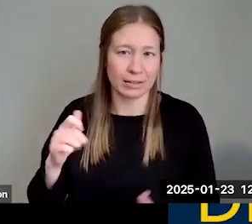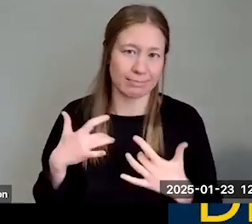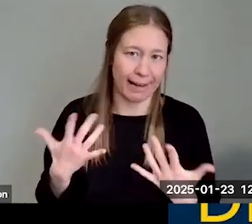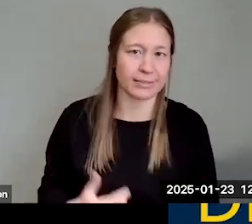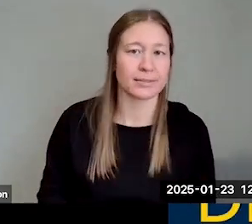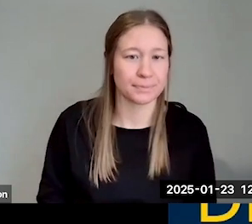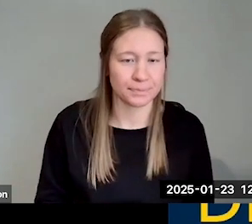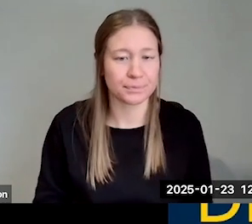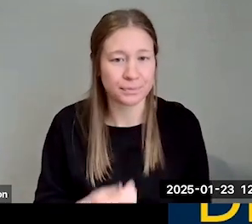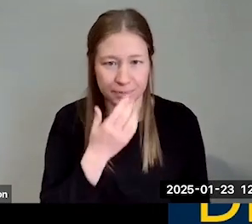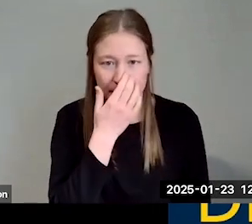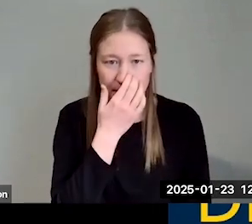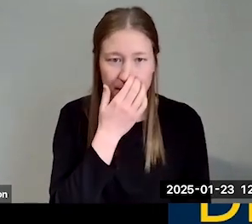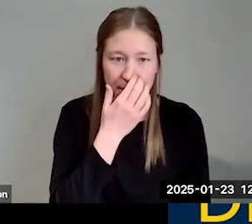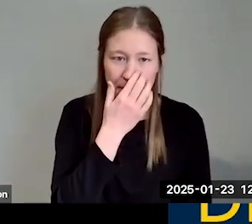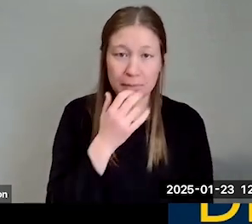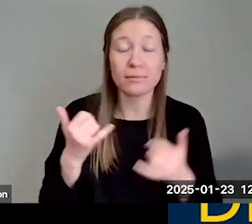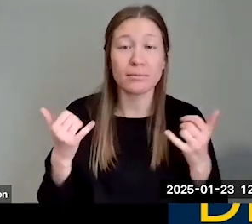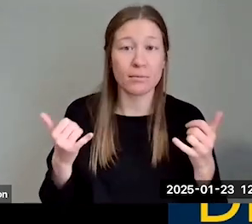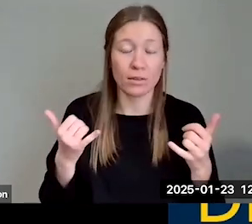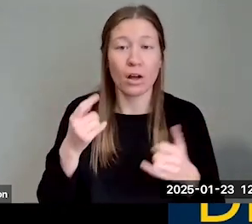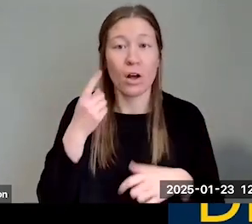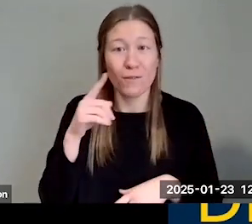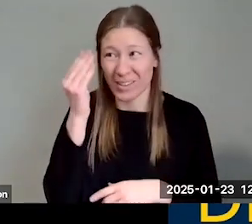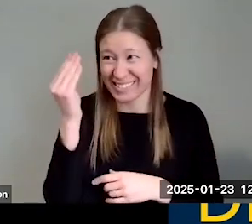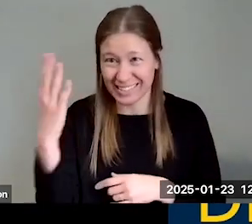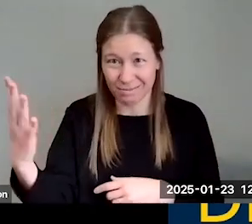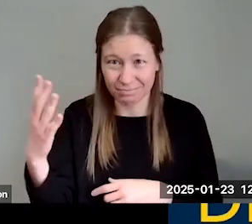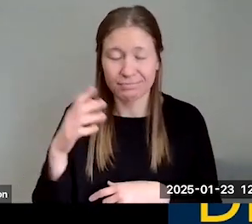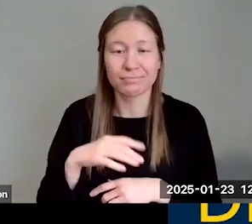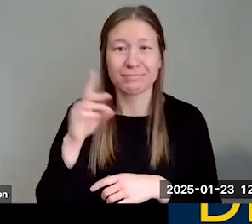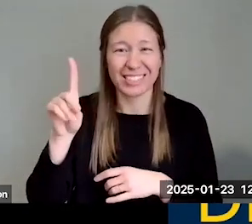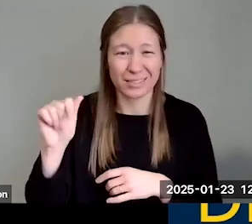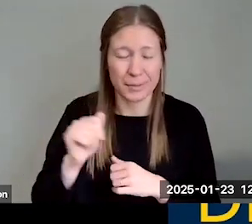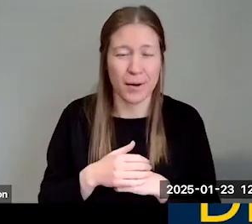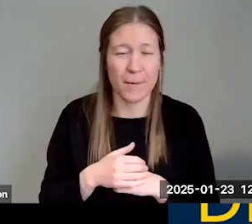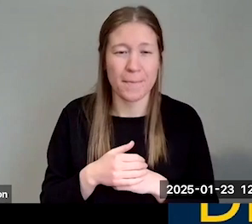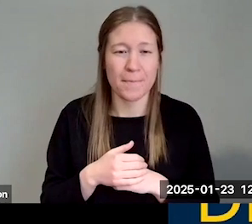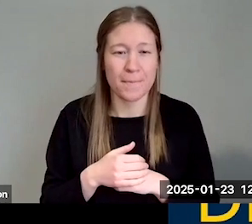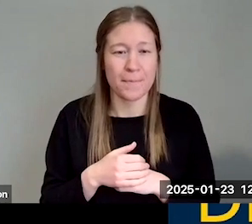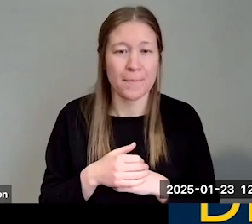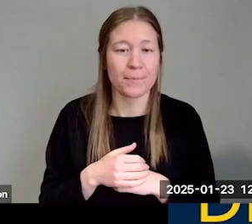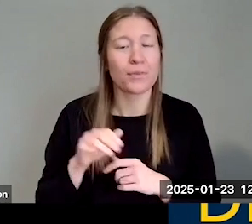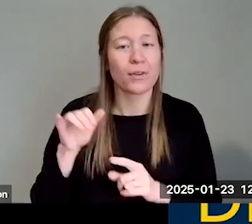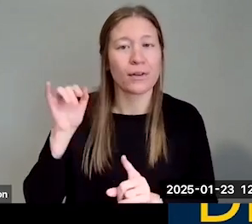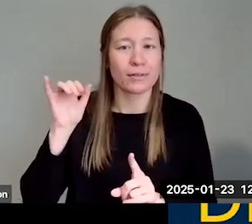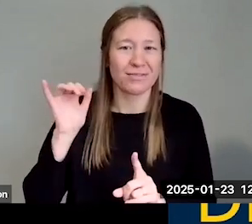So turning to disability disclosure, that's going to basically be the only information